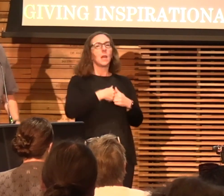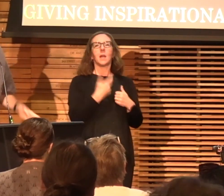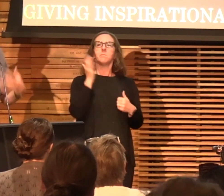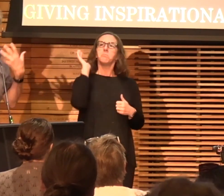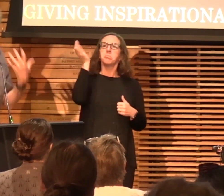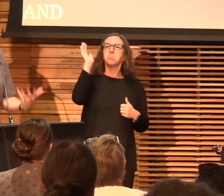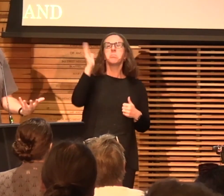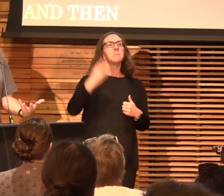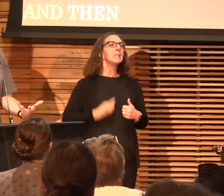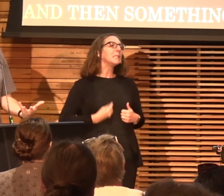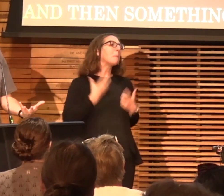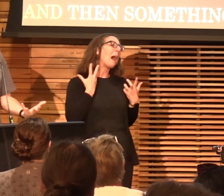And then something changes.